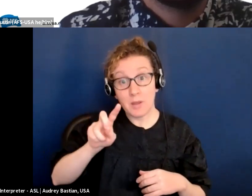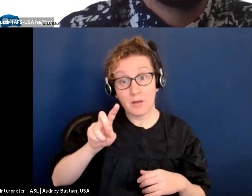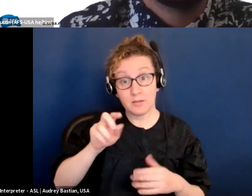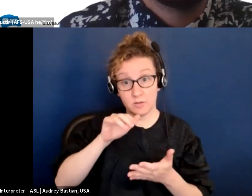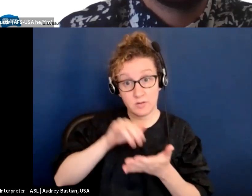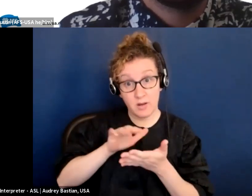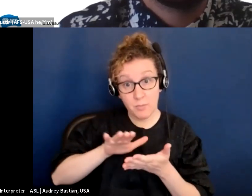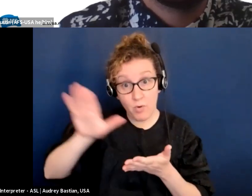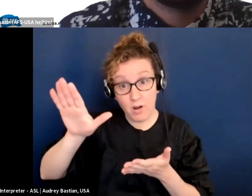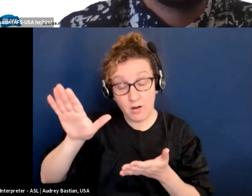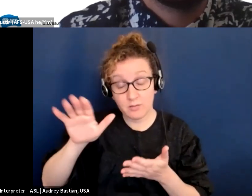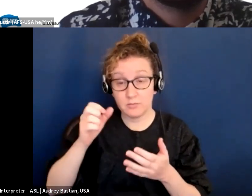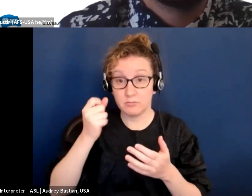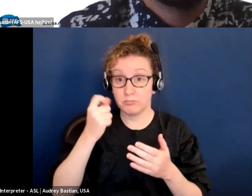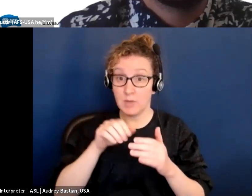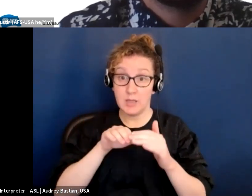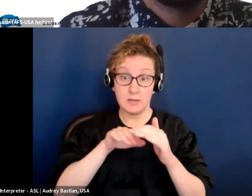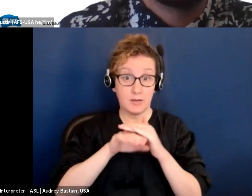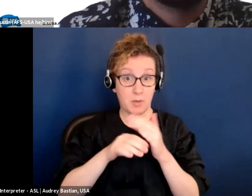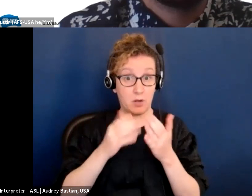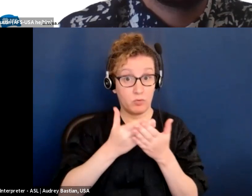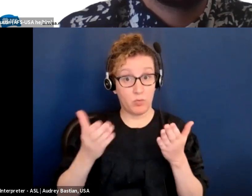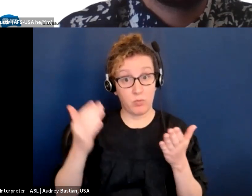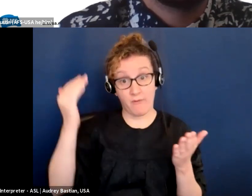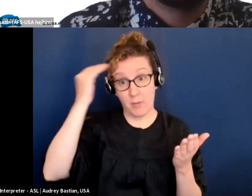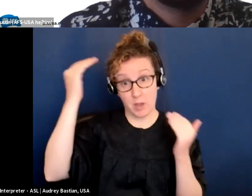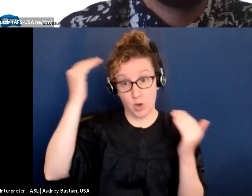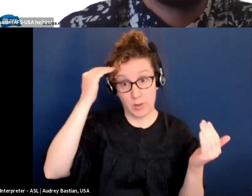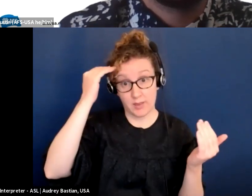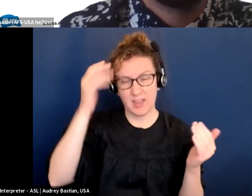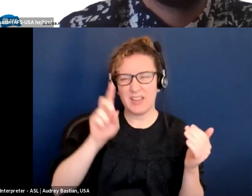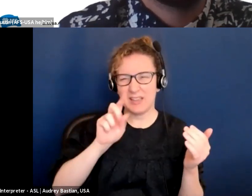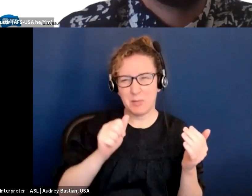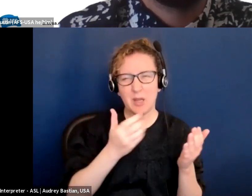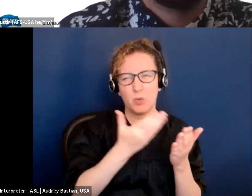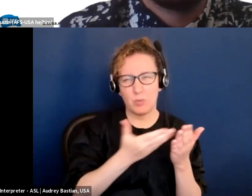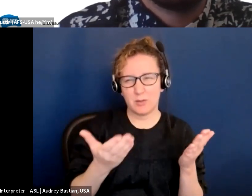resources that we are familiar with are usually the Disability Resource Center on the host